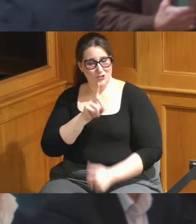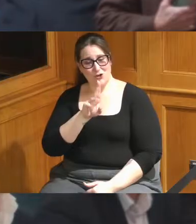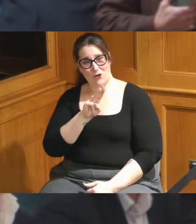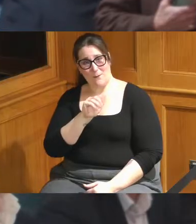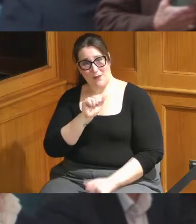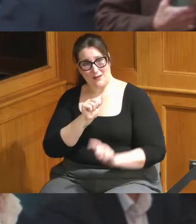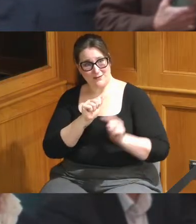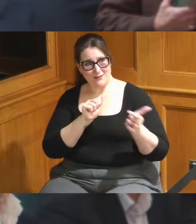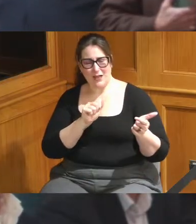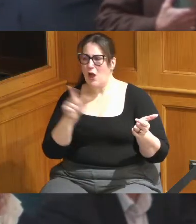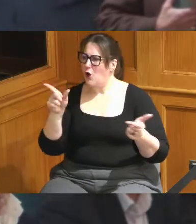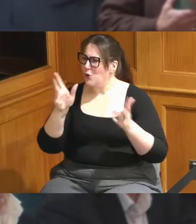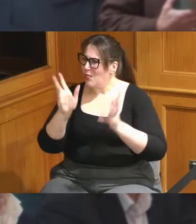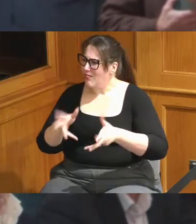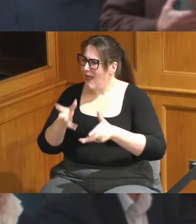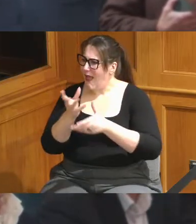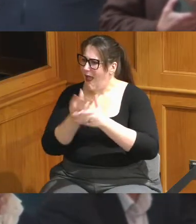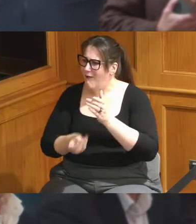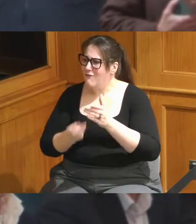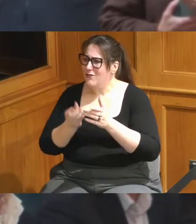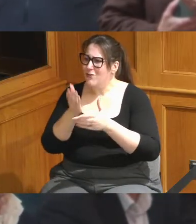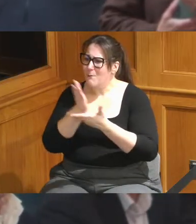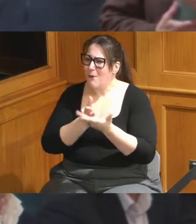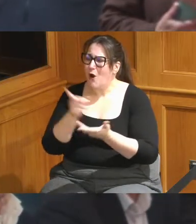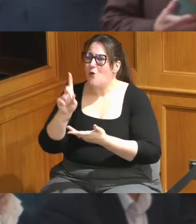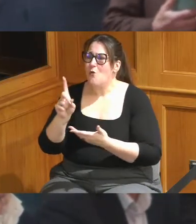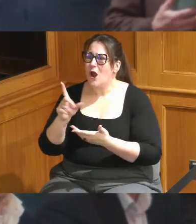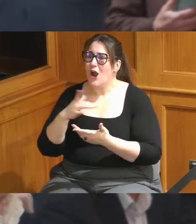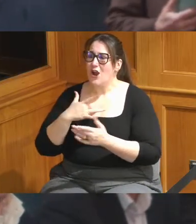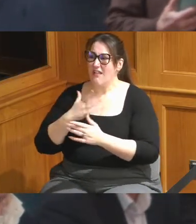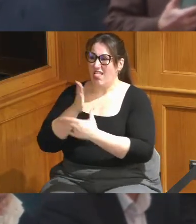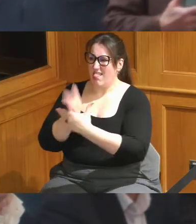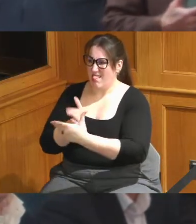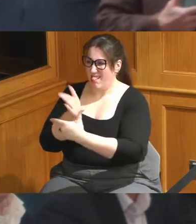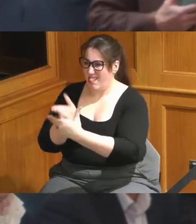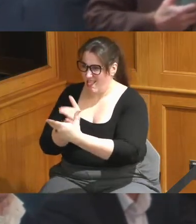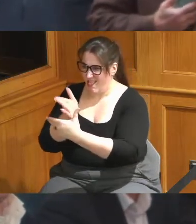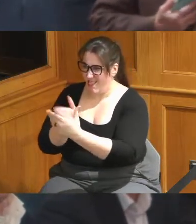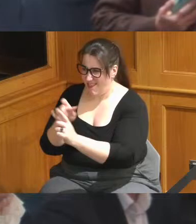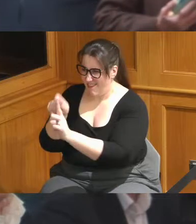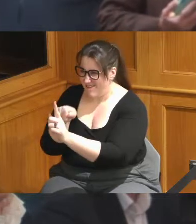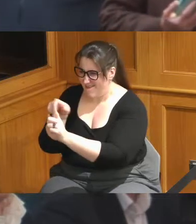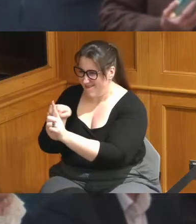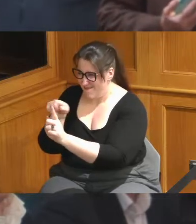you left out the part about when we get on their nerves. Speak for yourself. Commissioner,